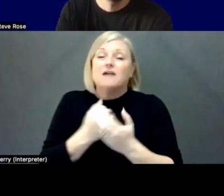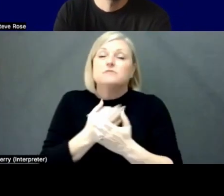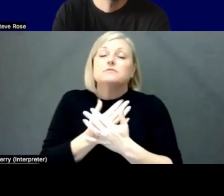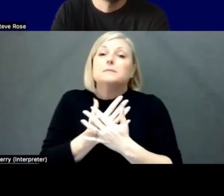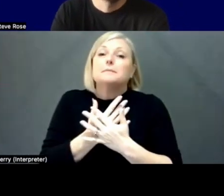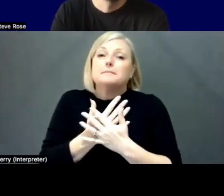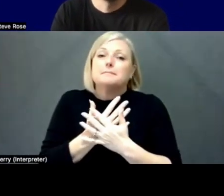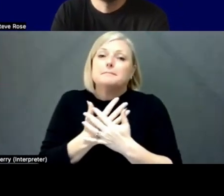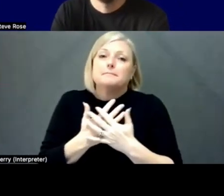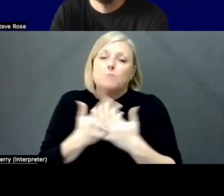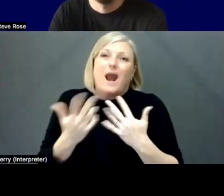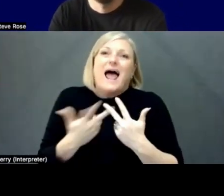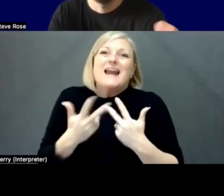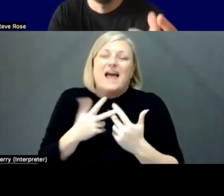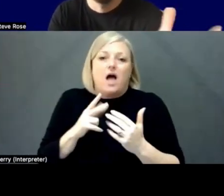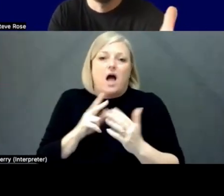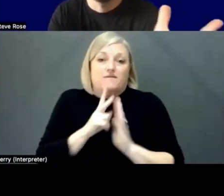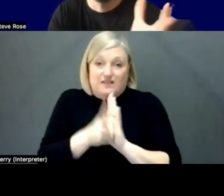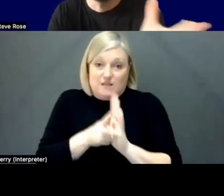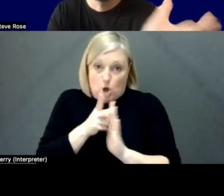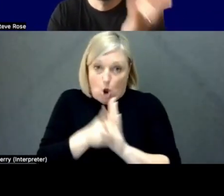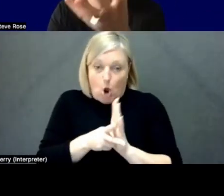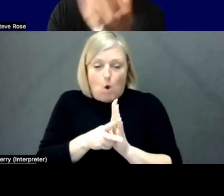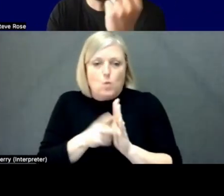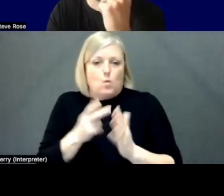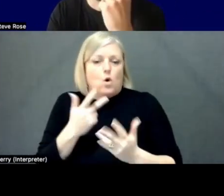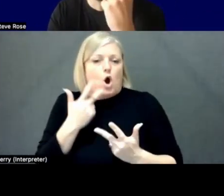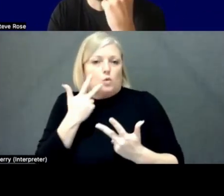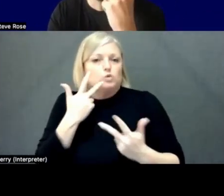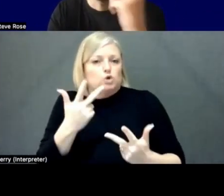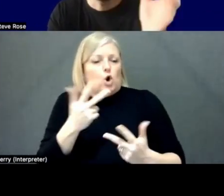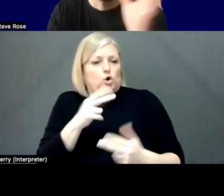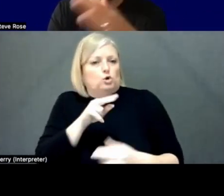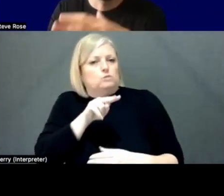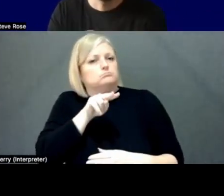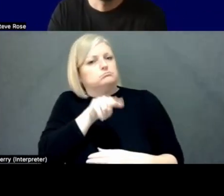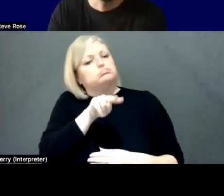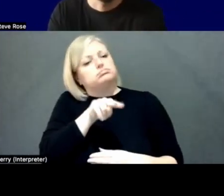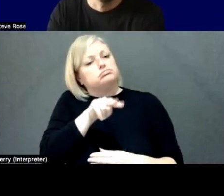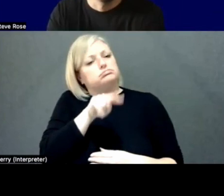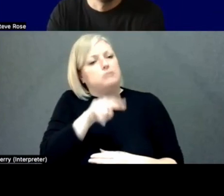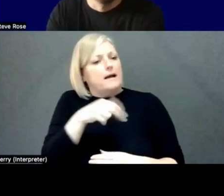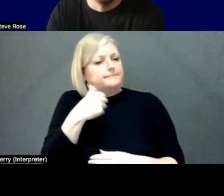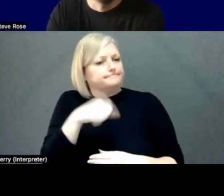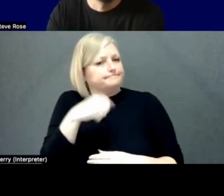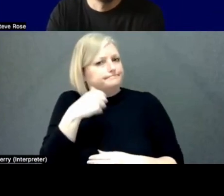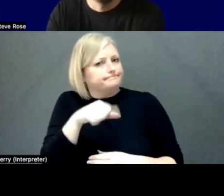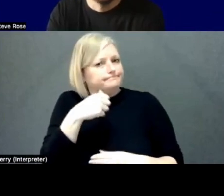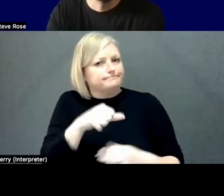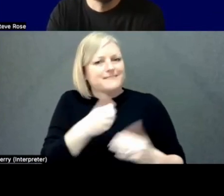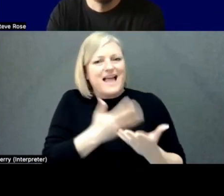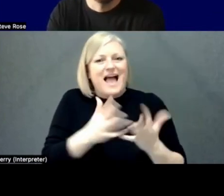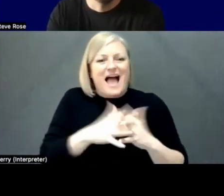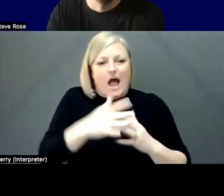expand and show some of these different parts of the language journey. We are going to go back to